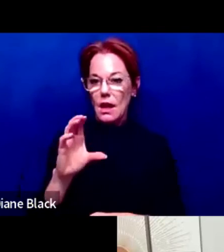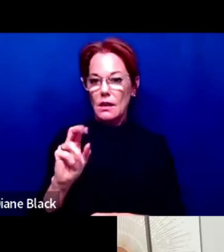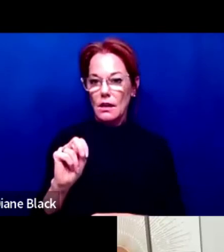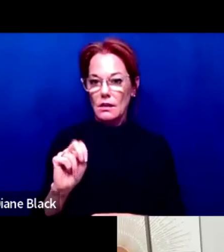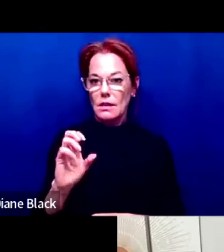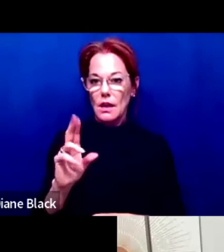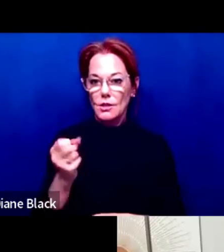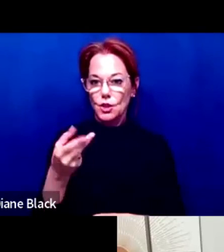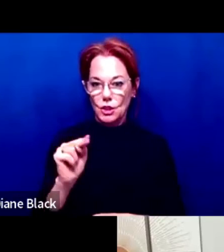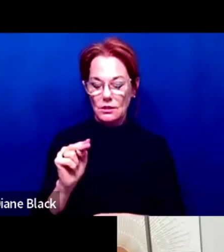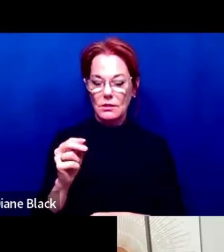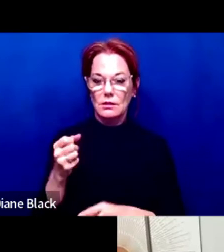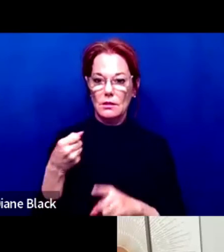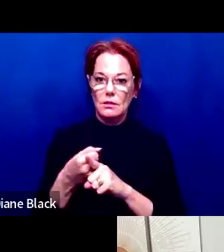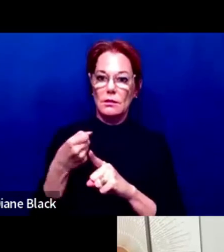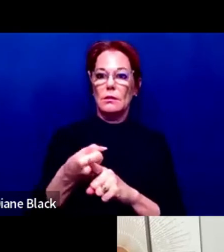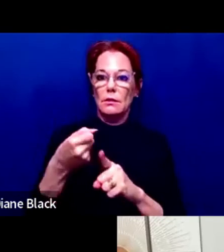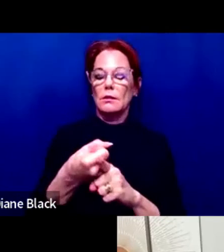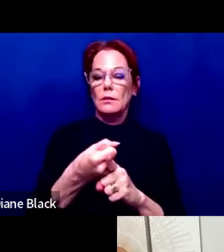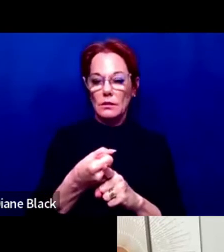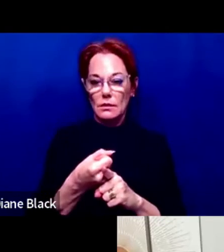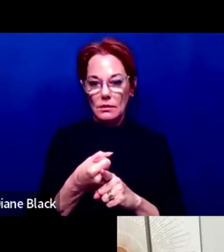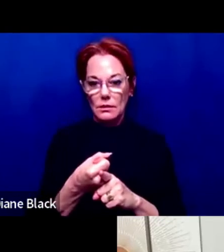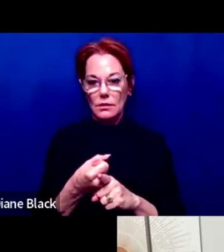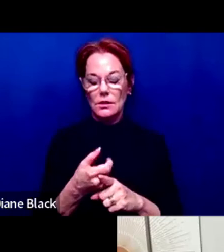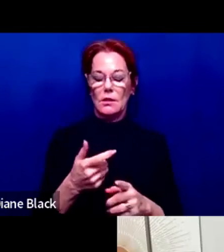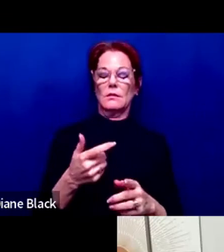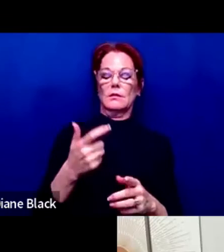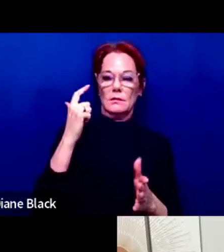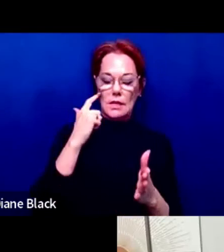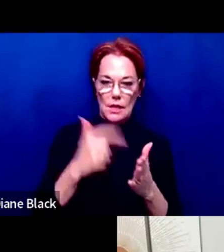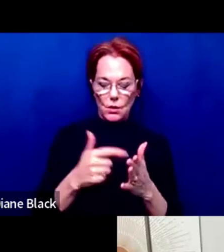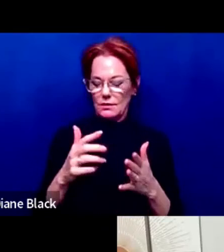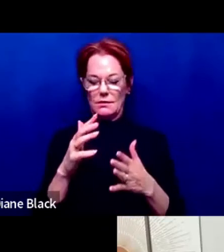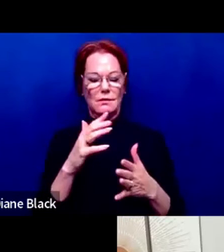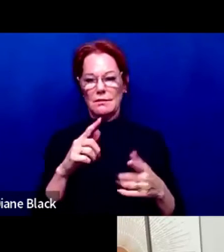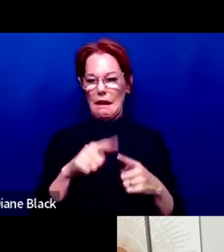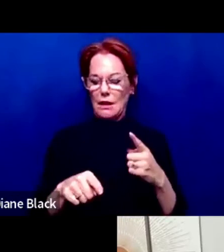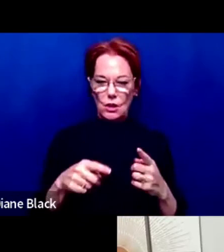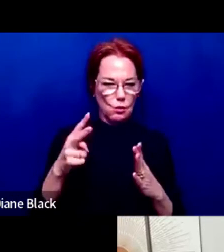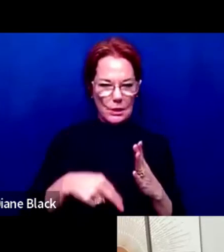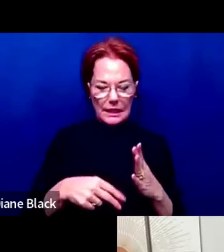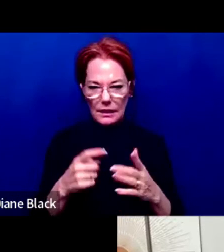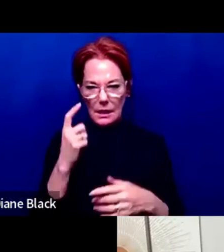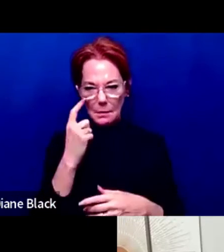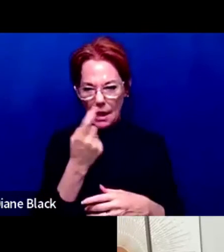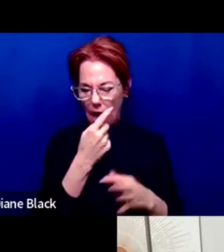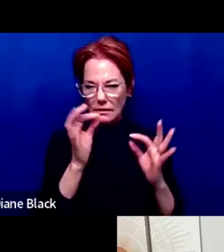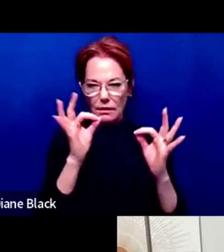alter my mindset, you know, I was I couldn't really read, my eyes have had issues tracking and tracing. I couldn't focus on